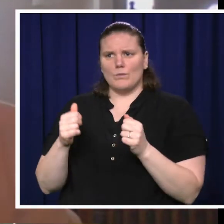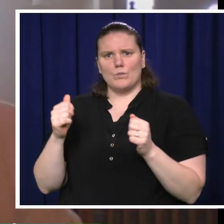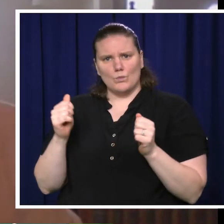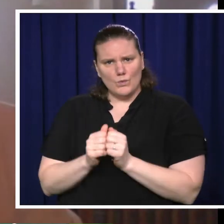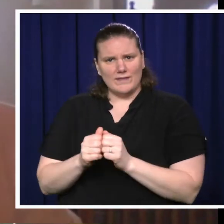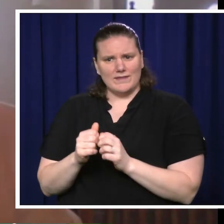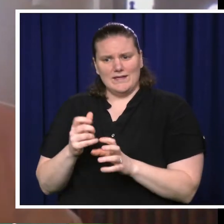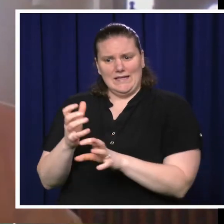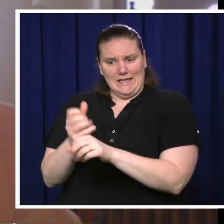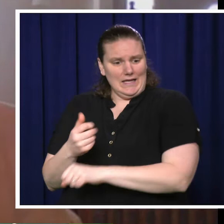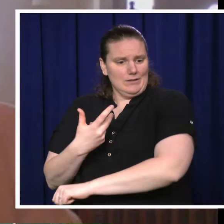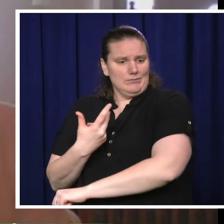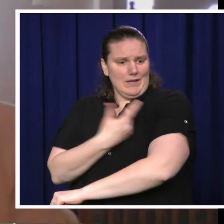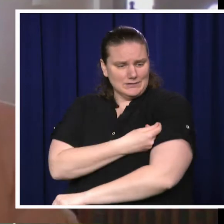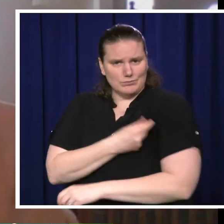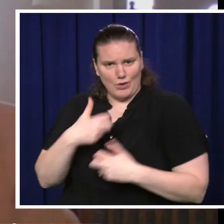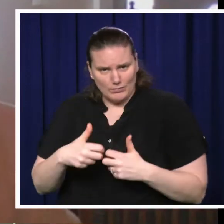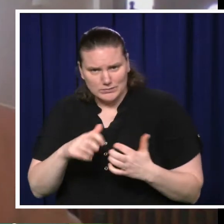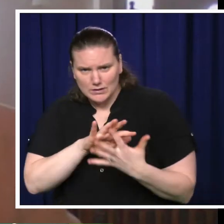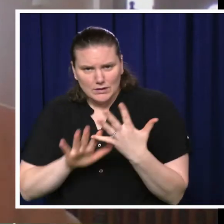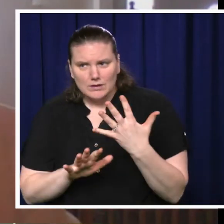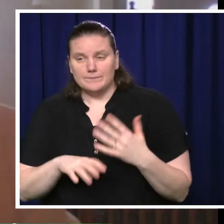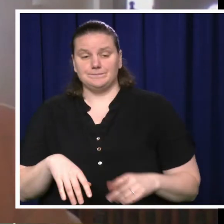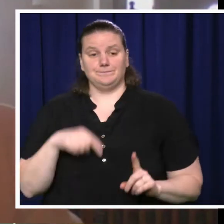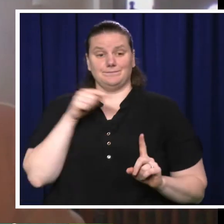or have problems with the mechanics of receiving the vaccine.